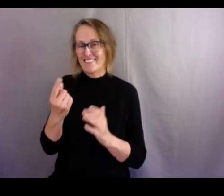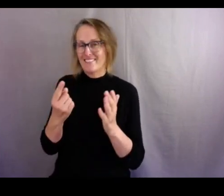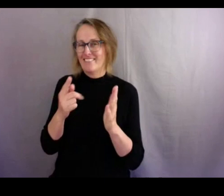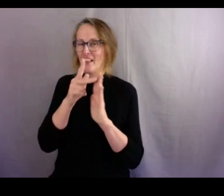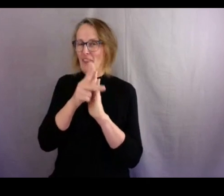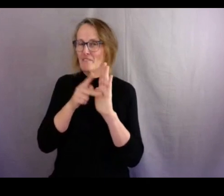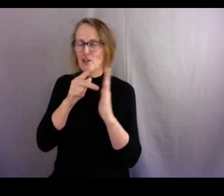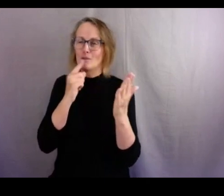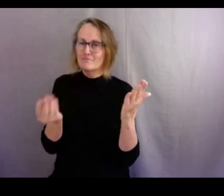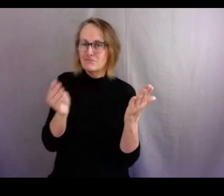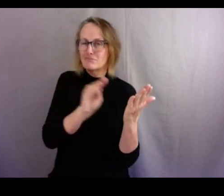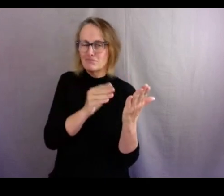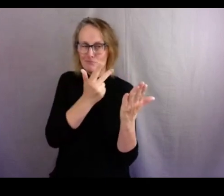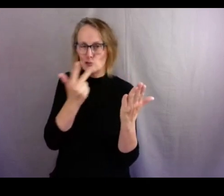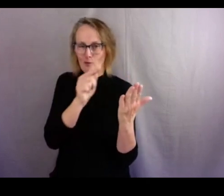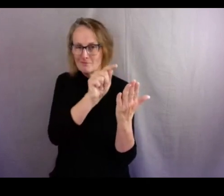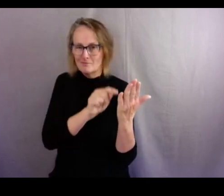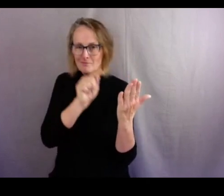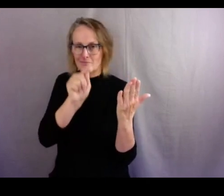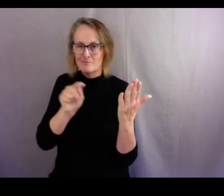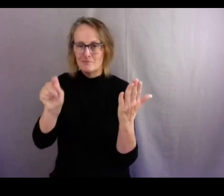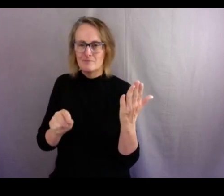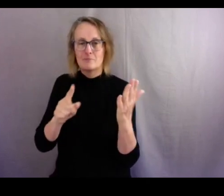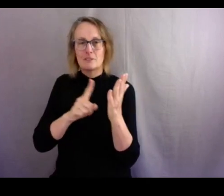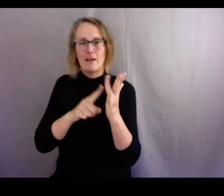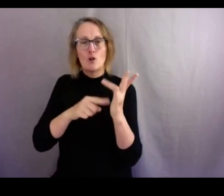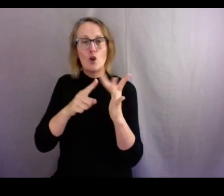as well in "Noa Noa." Rarahu is 14 years old and has been adopted,